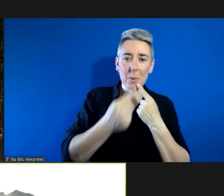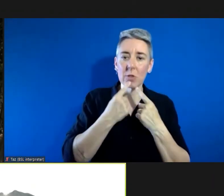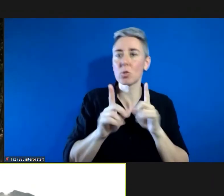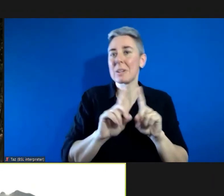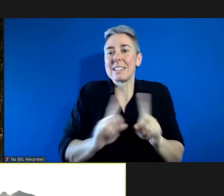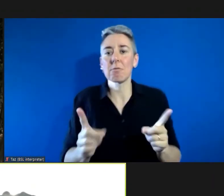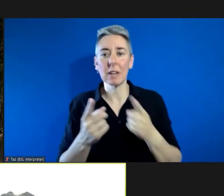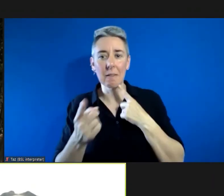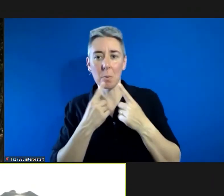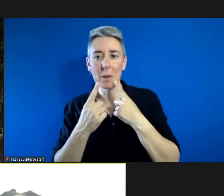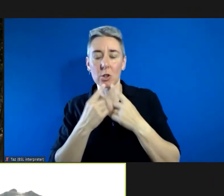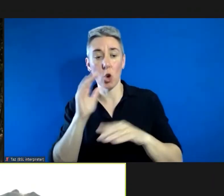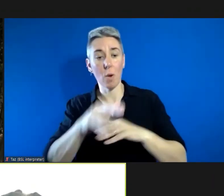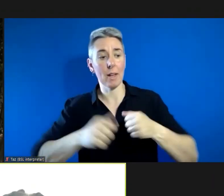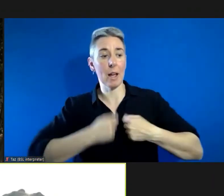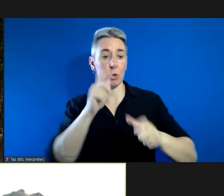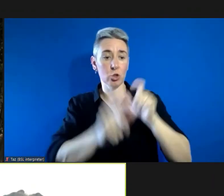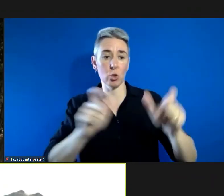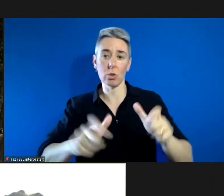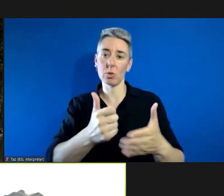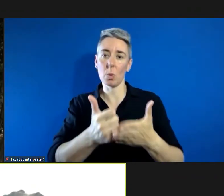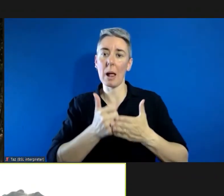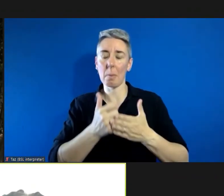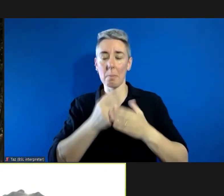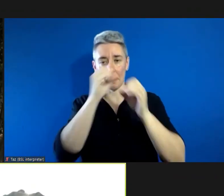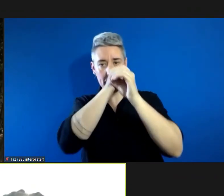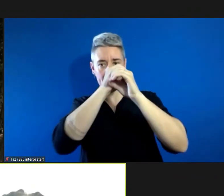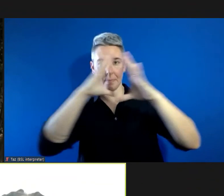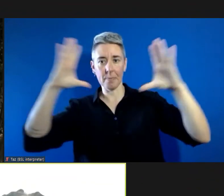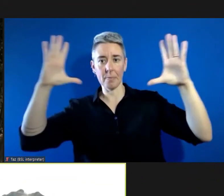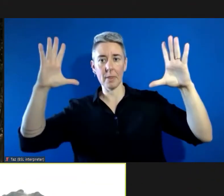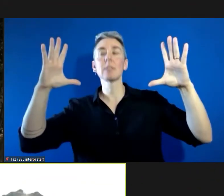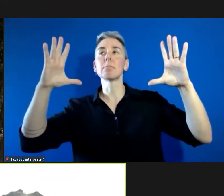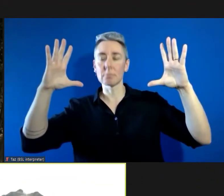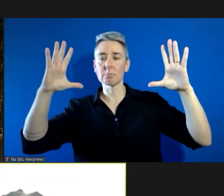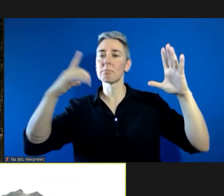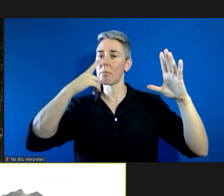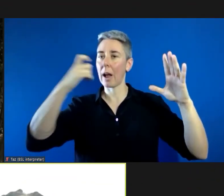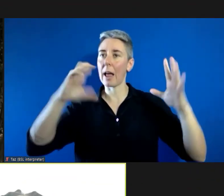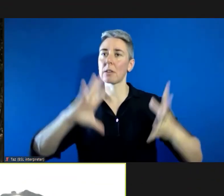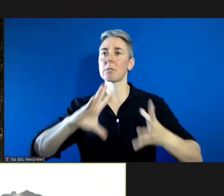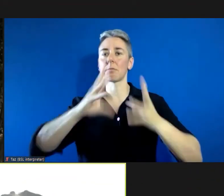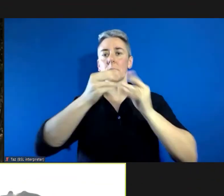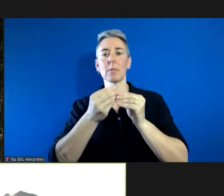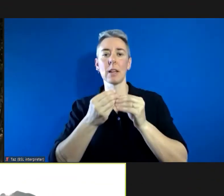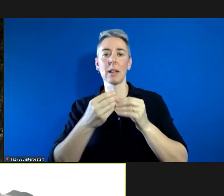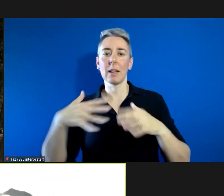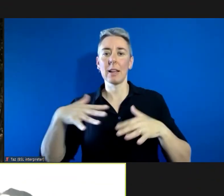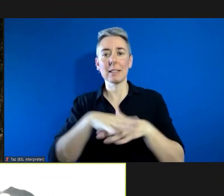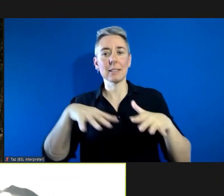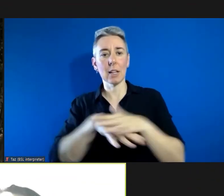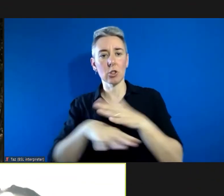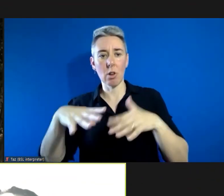that can inform us in making an intersectional, in taking that intersectional approach.